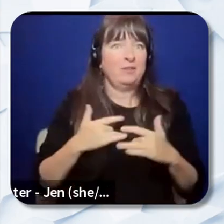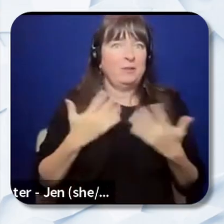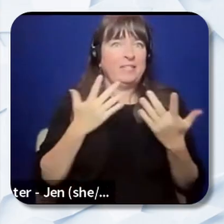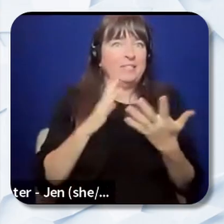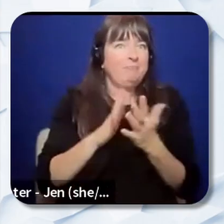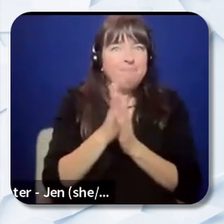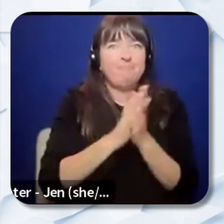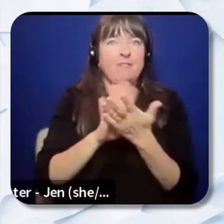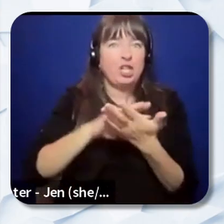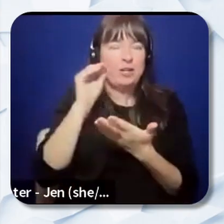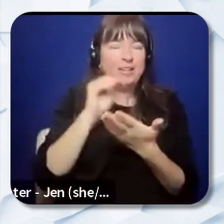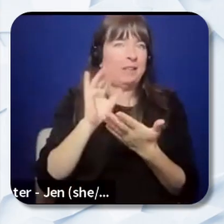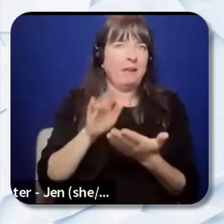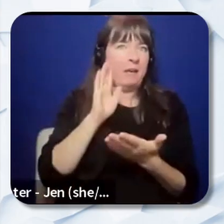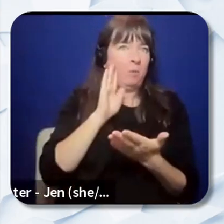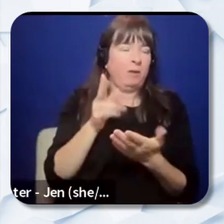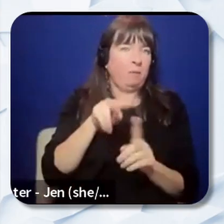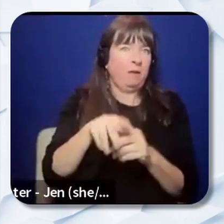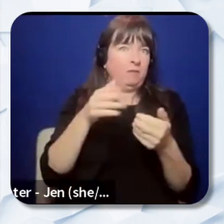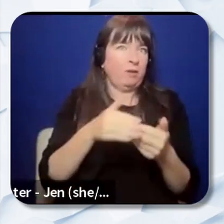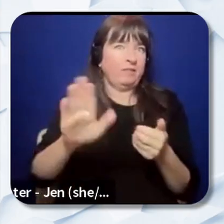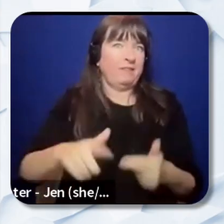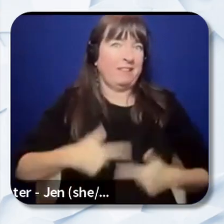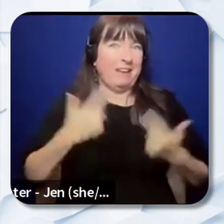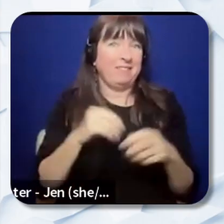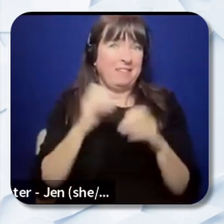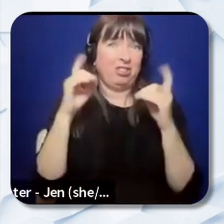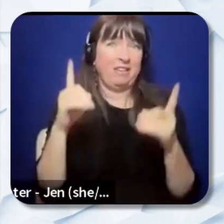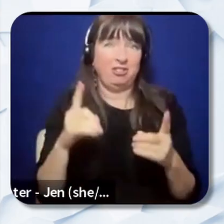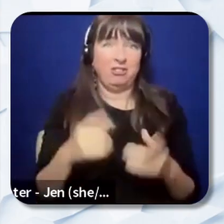career educational life not career yes. Jade Meihl: Awesome. Thank you Melissa.